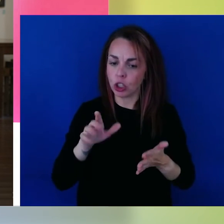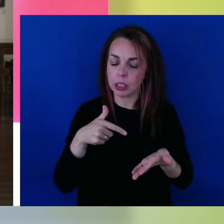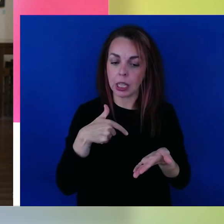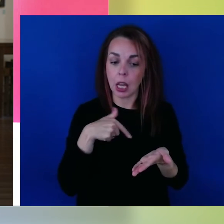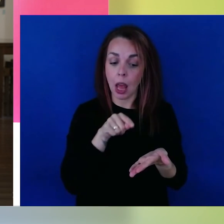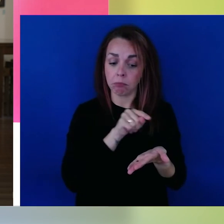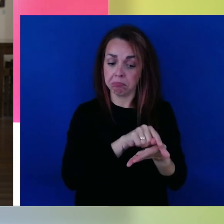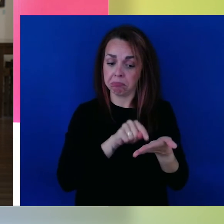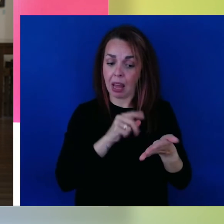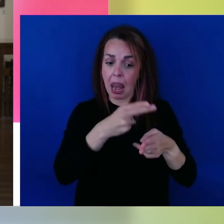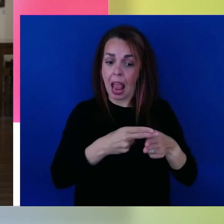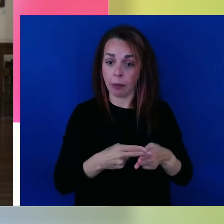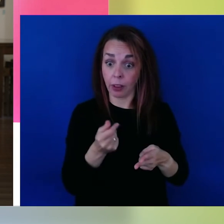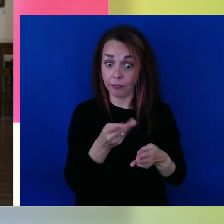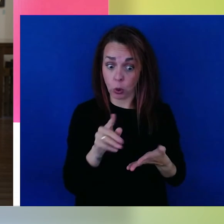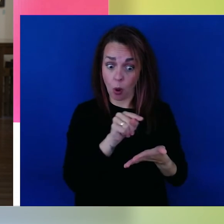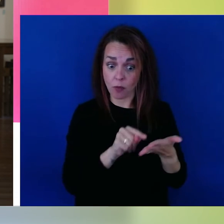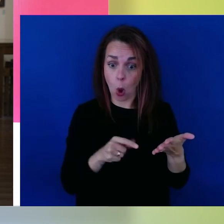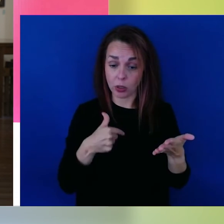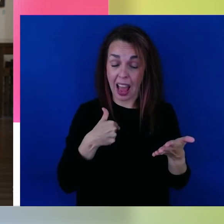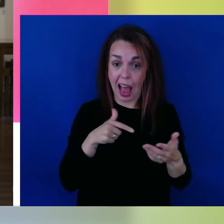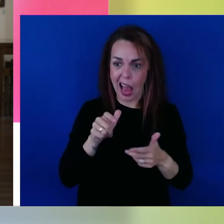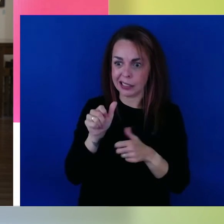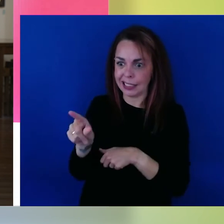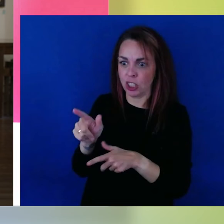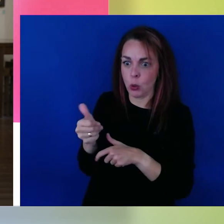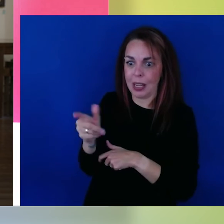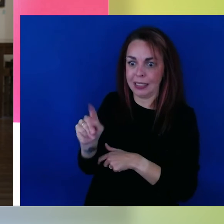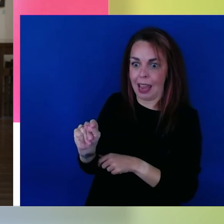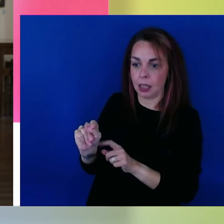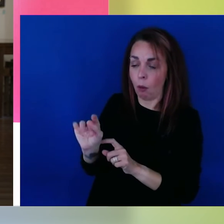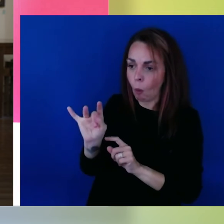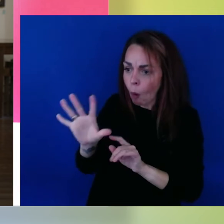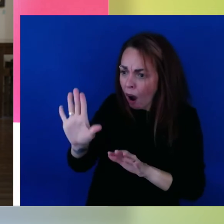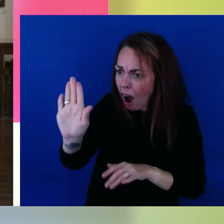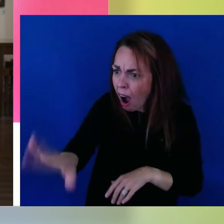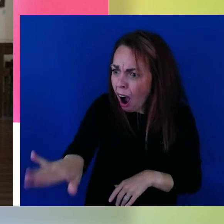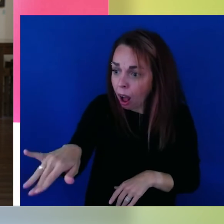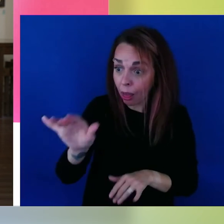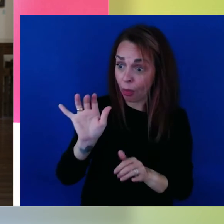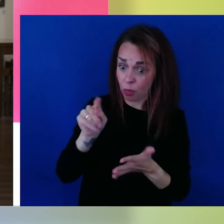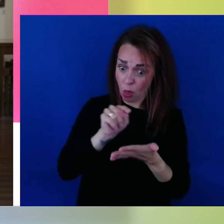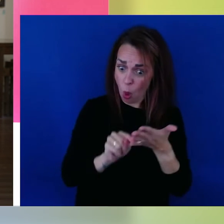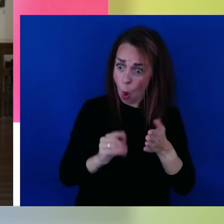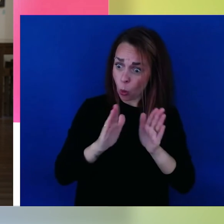I was like, oh my gosh, books that have meant an enormous amount to me,